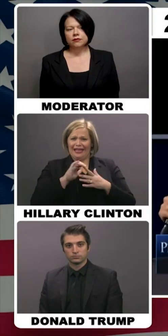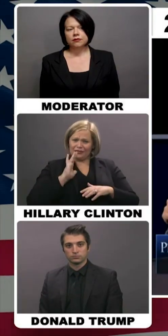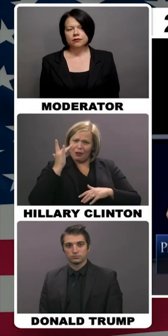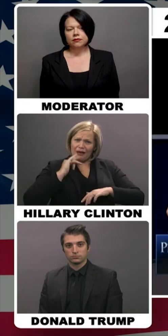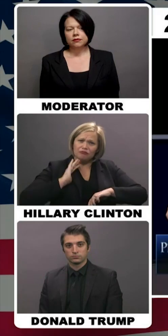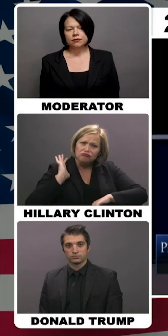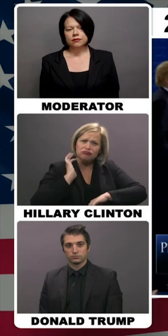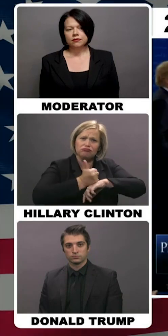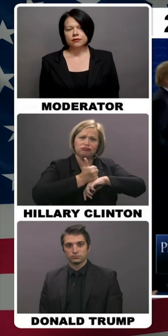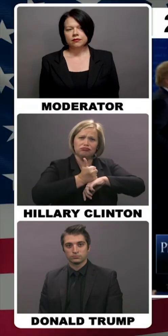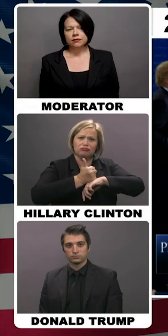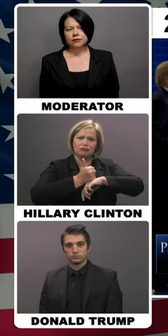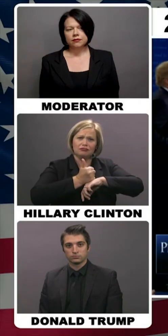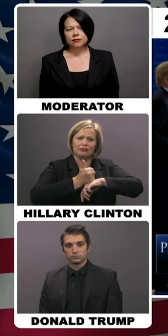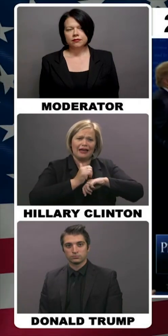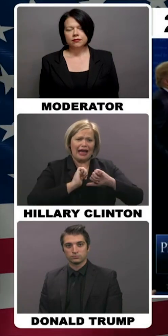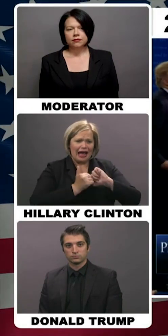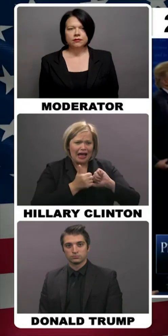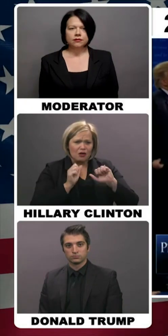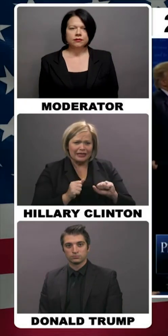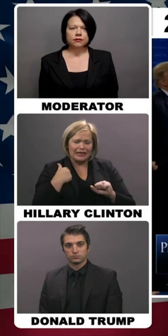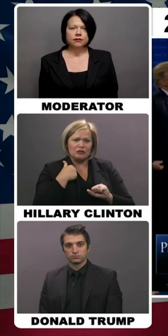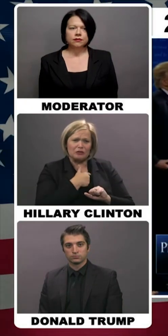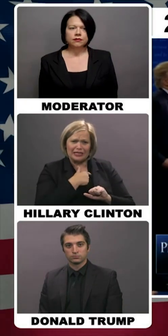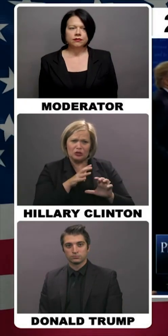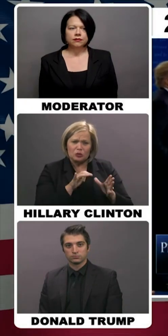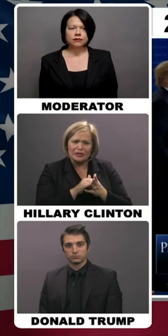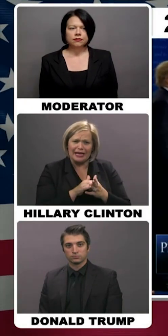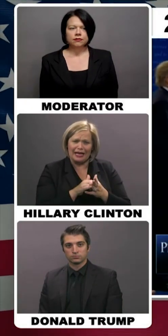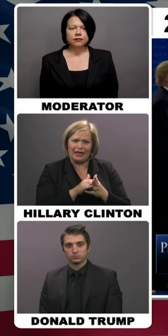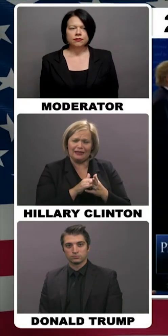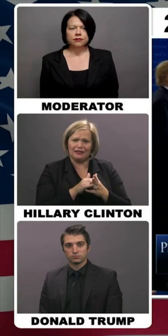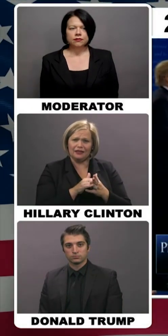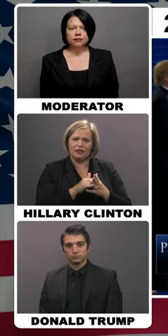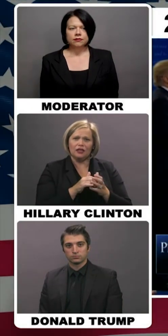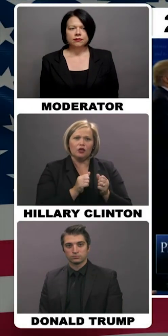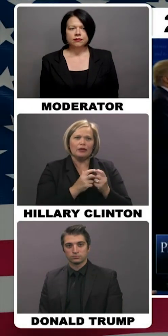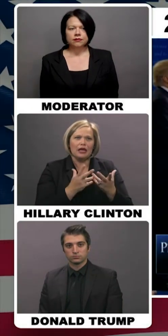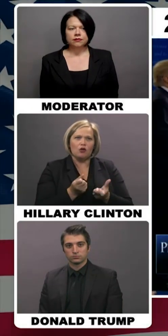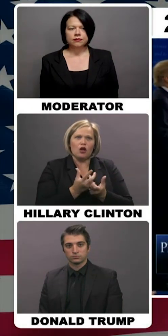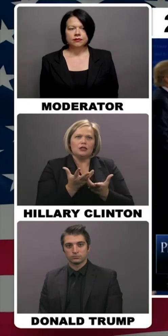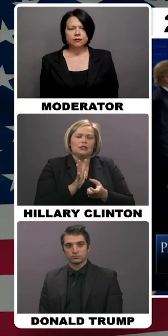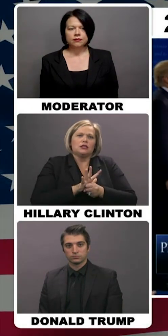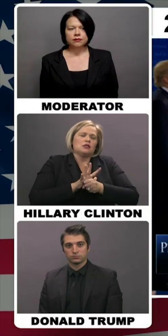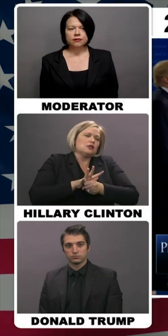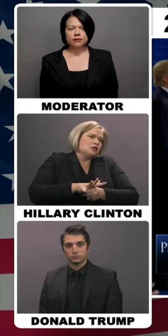what he has advocated without causing great distress within our own country?